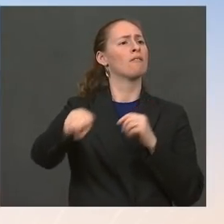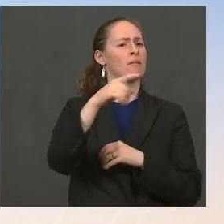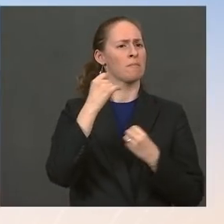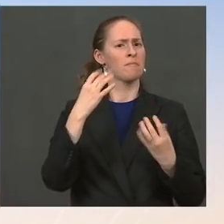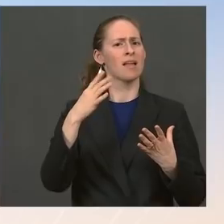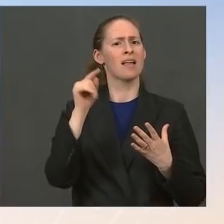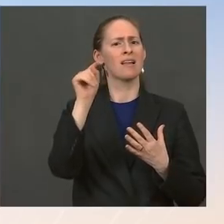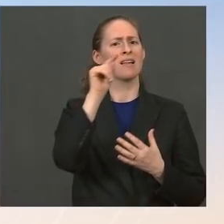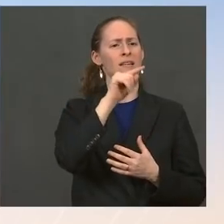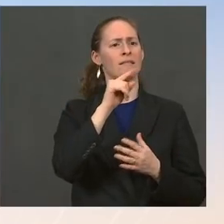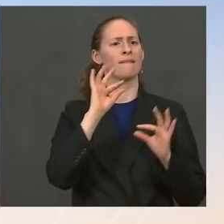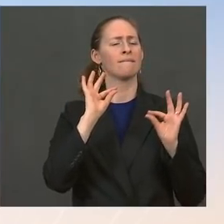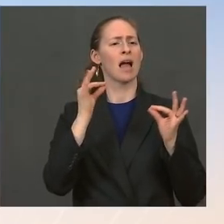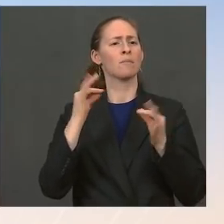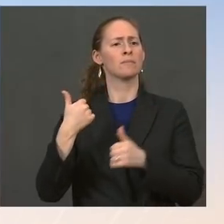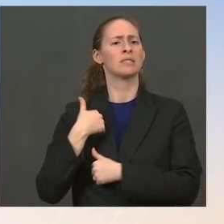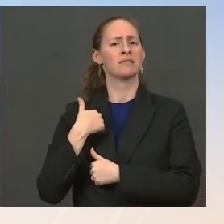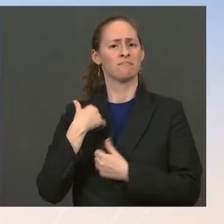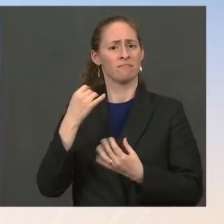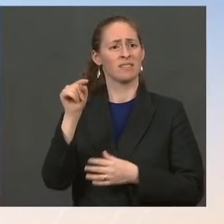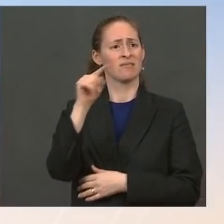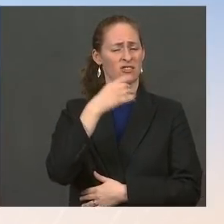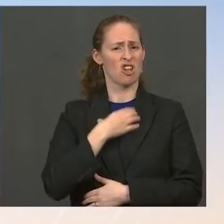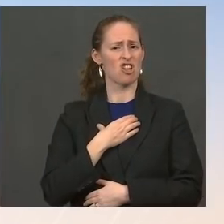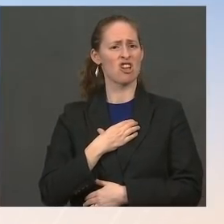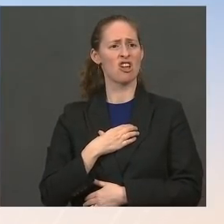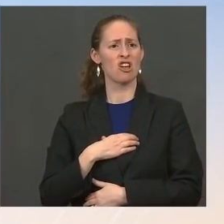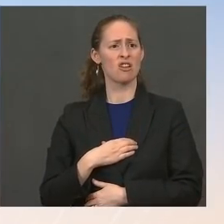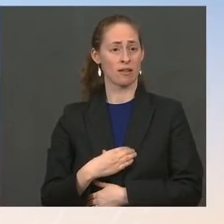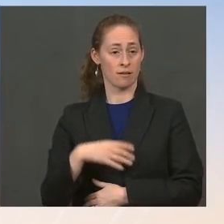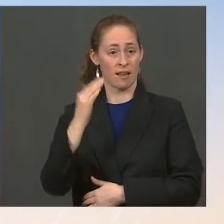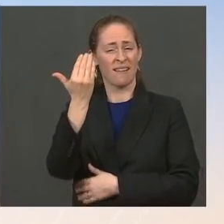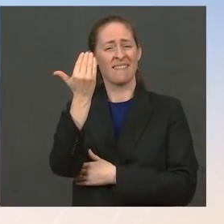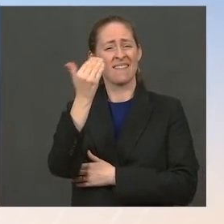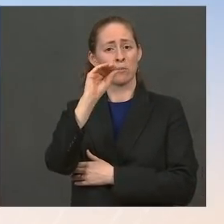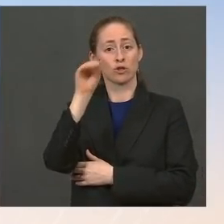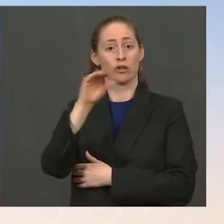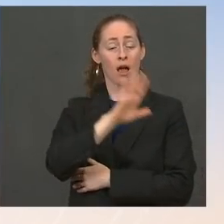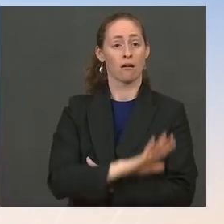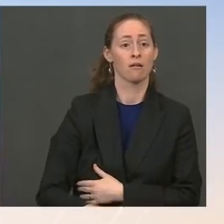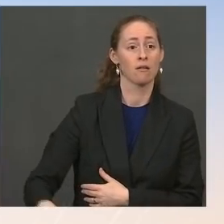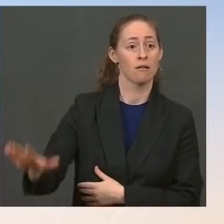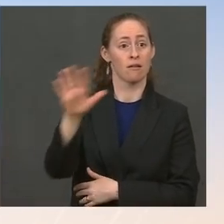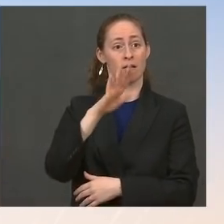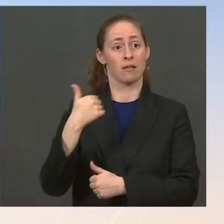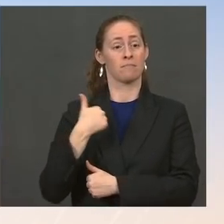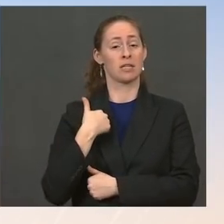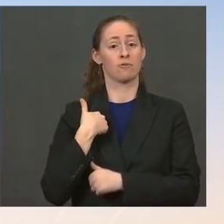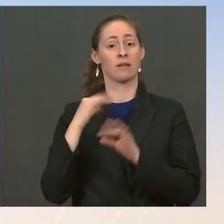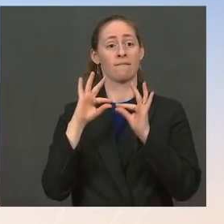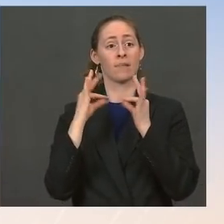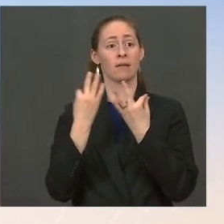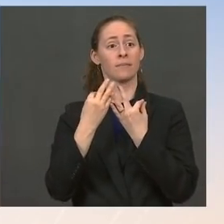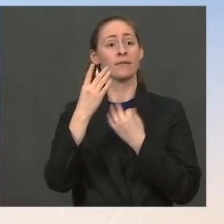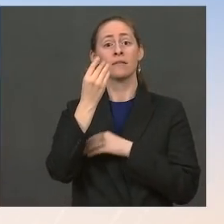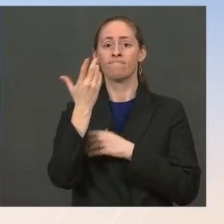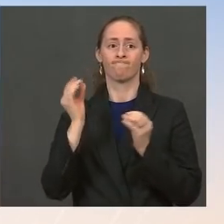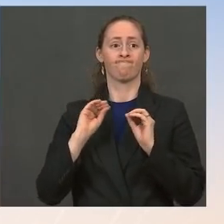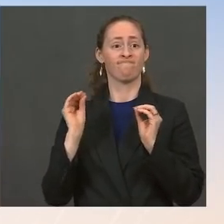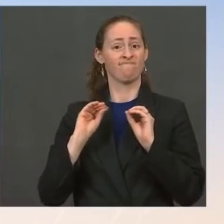that as many as 15 percent of enlisted military families were dealing with food insecurity even before the pandemic. Secretary Austin, as you know,